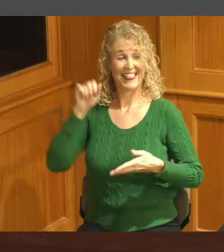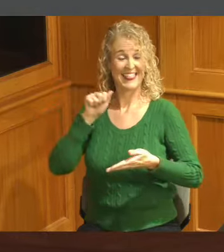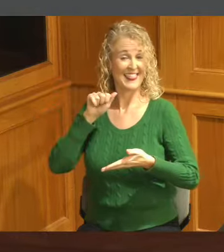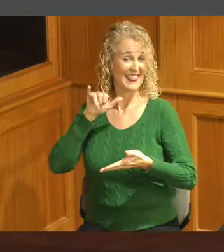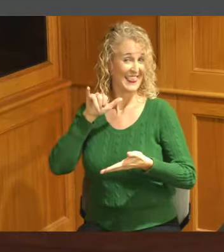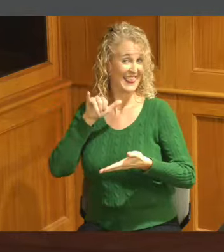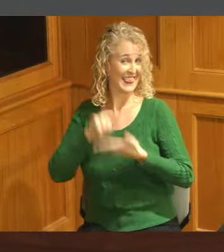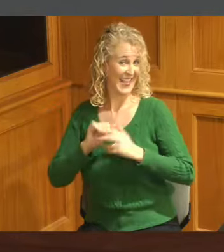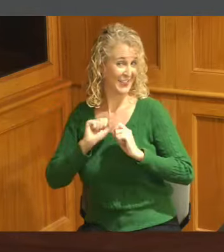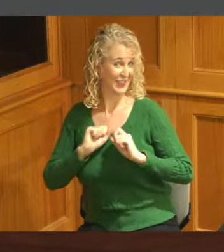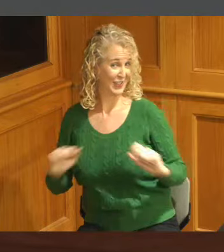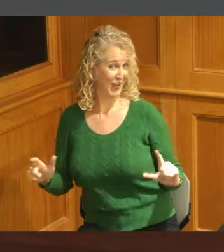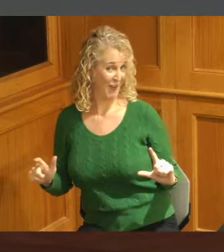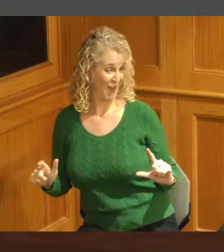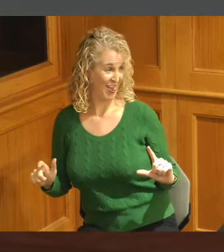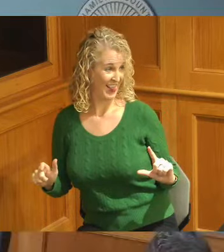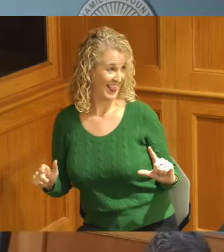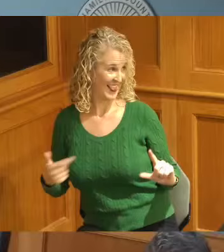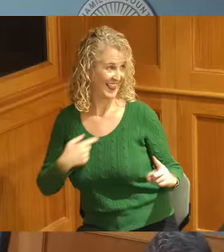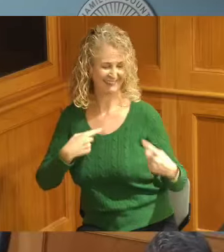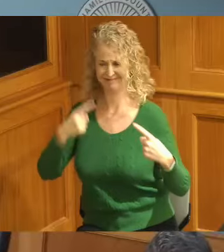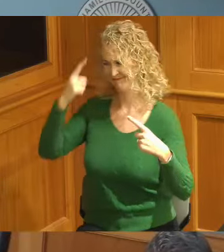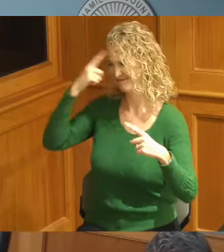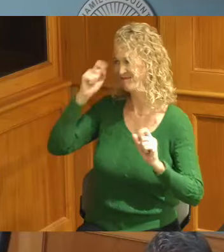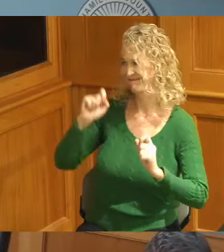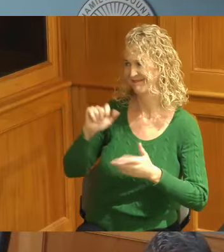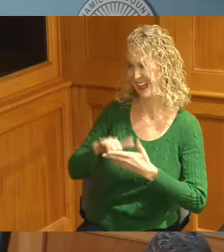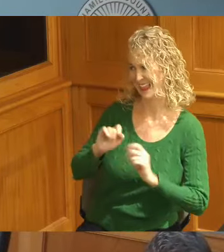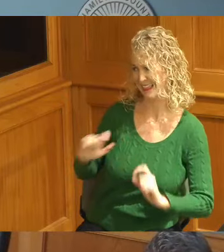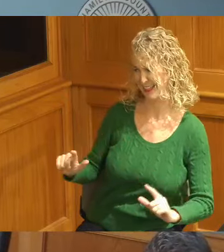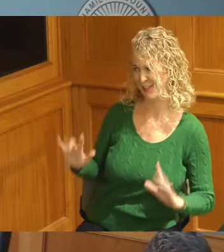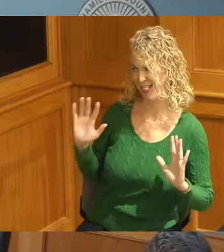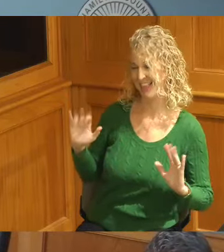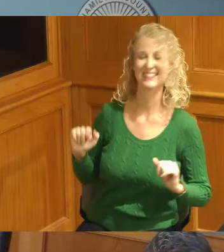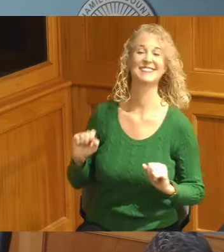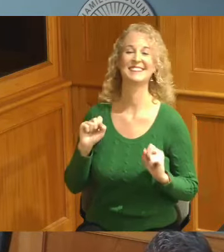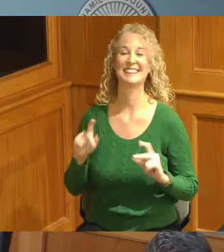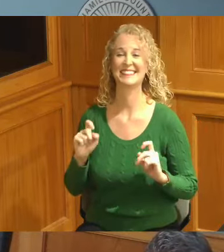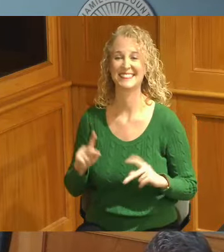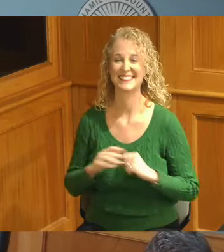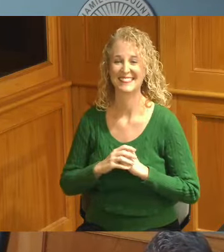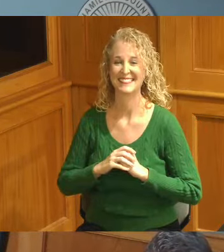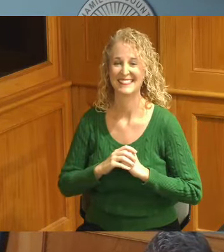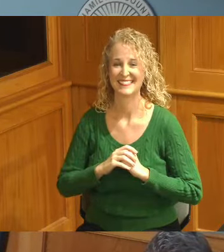unless I've missed anything. I believe it is too. So, let's just go with that. so I just a couple